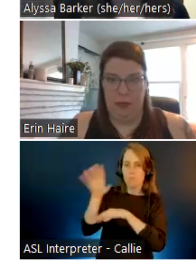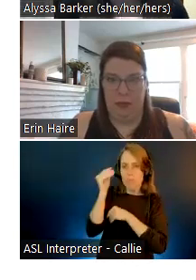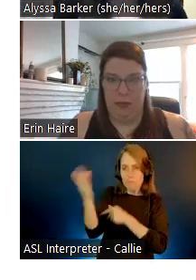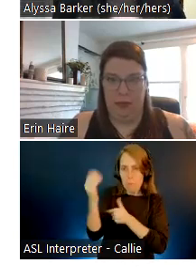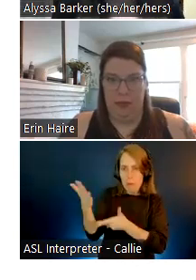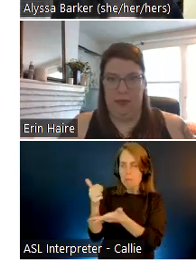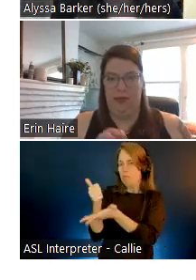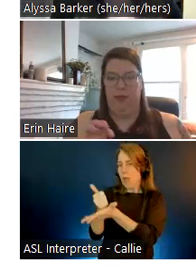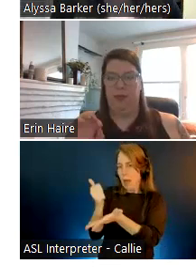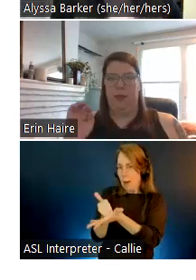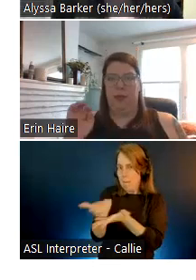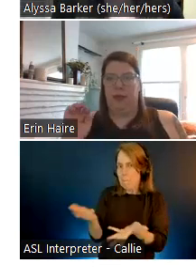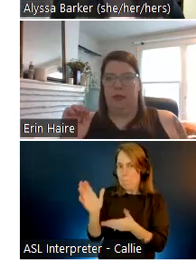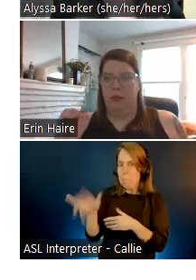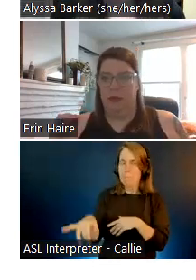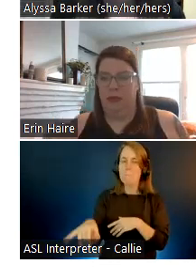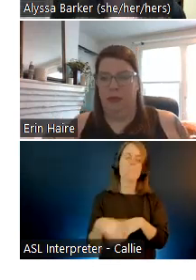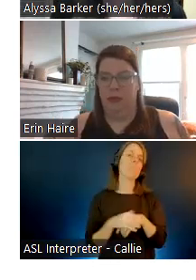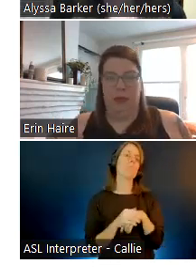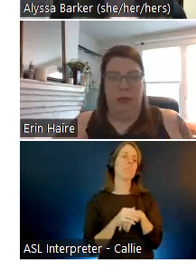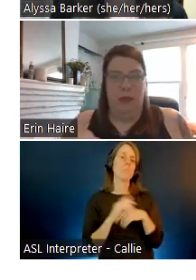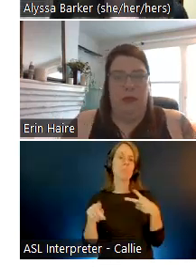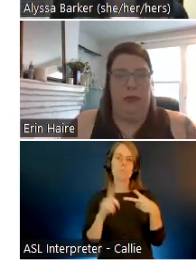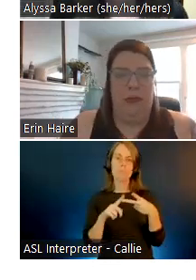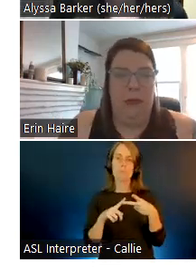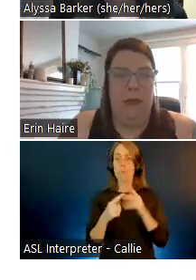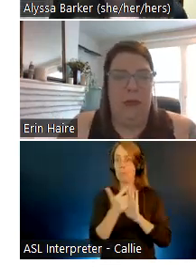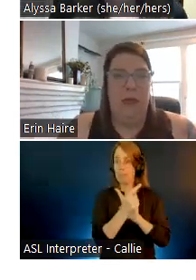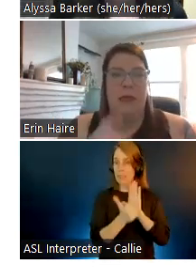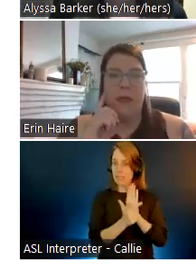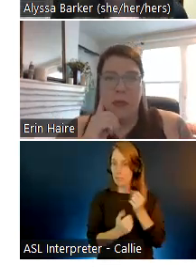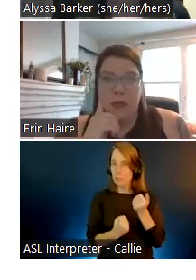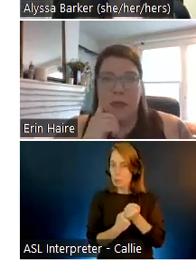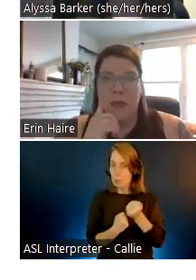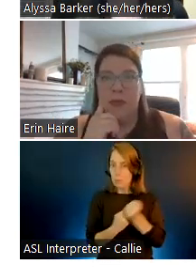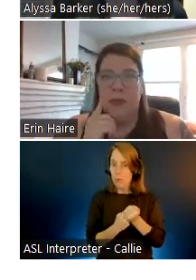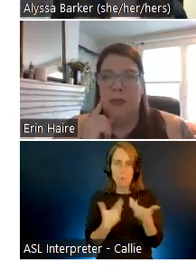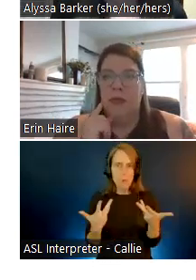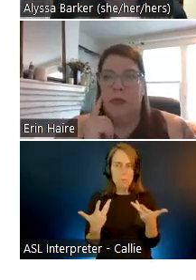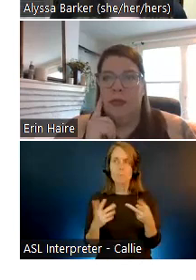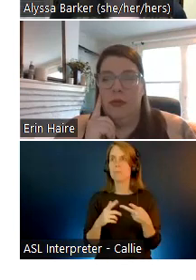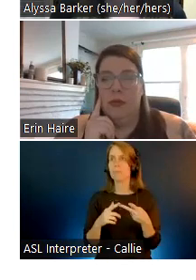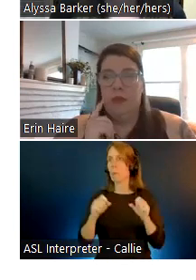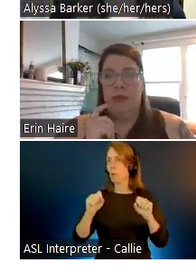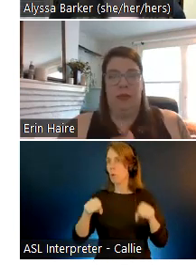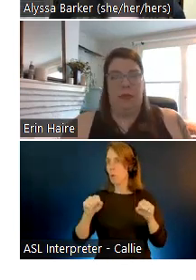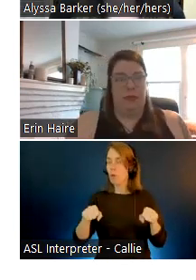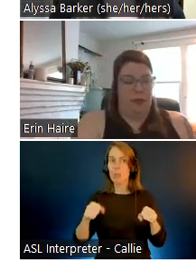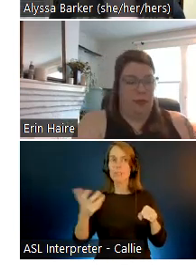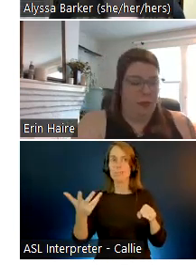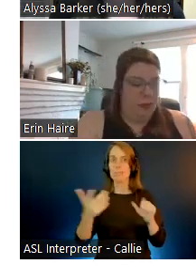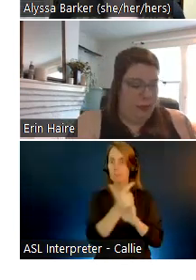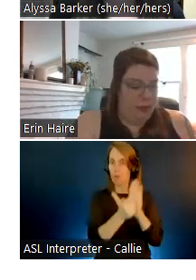um legal support this could be anything from legal representation to something that i call